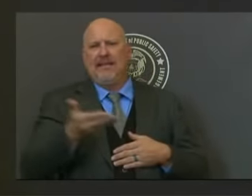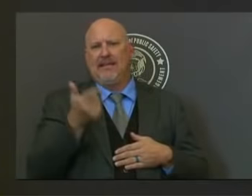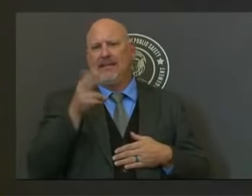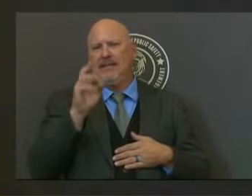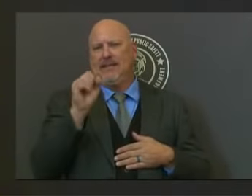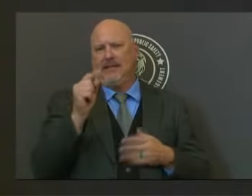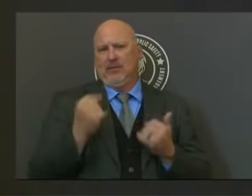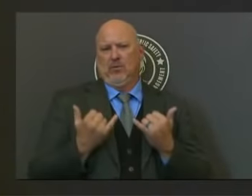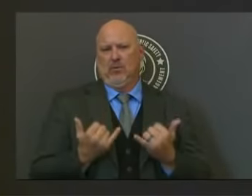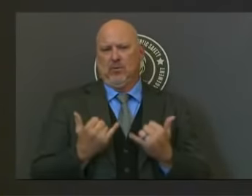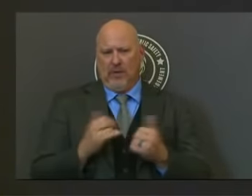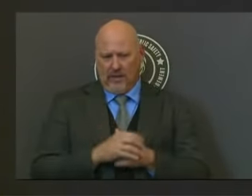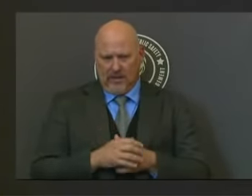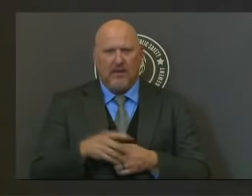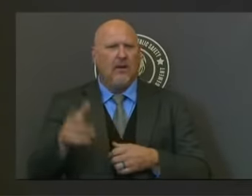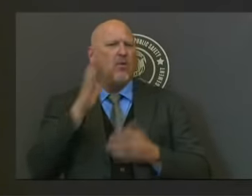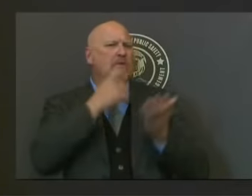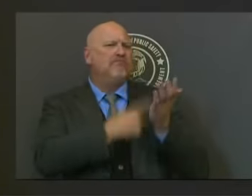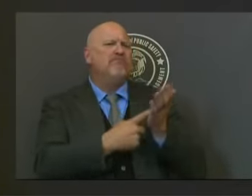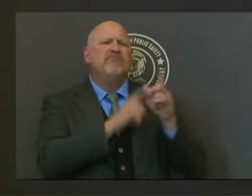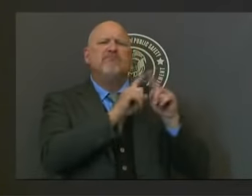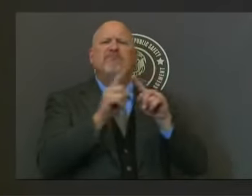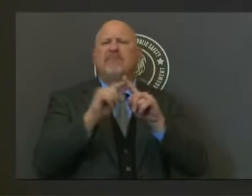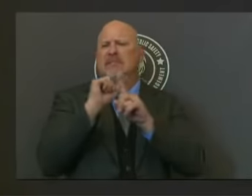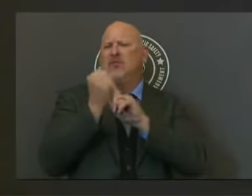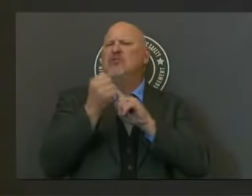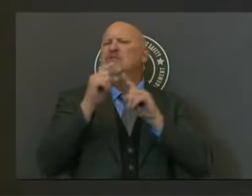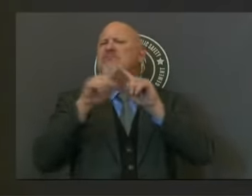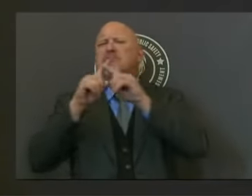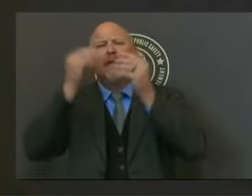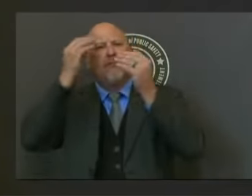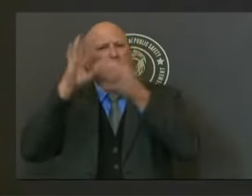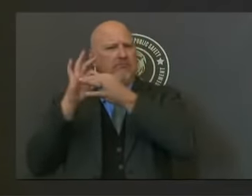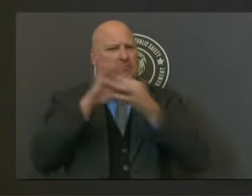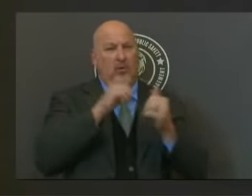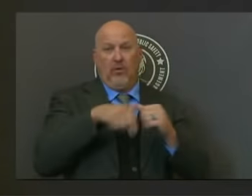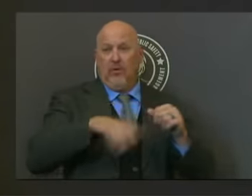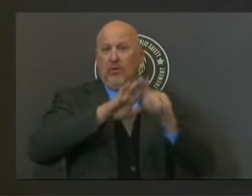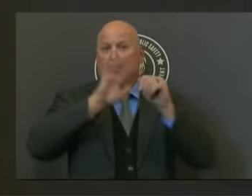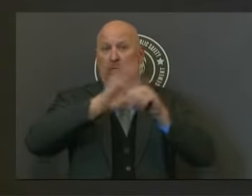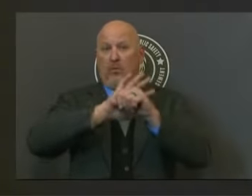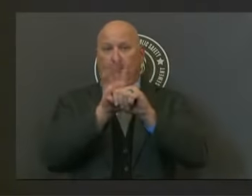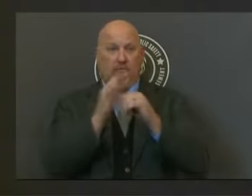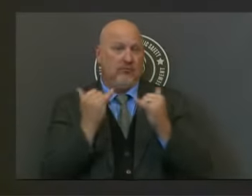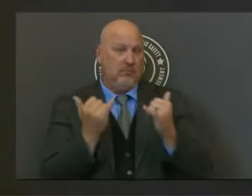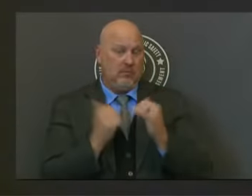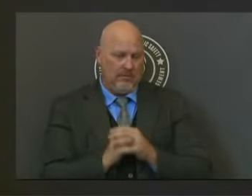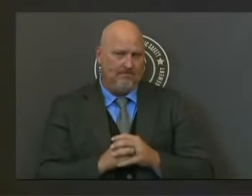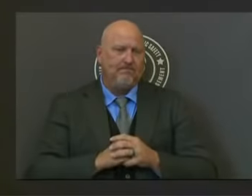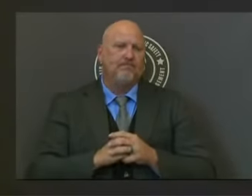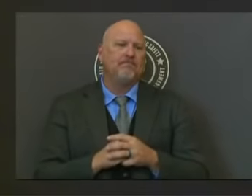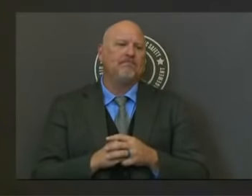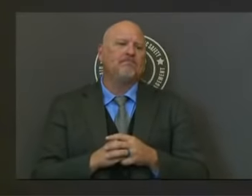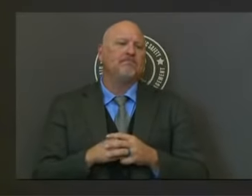important for the public to understand internal and